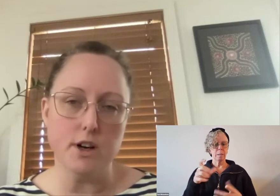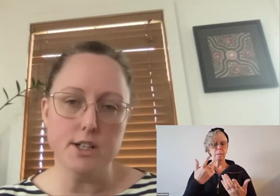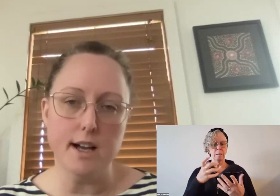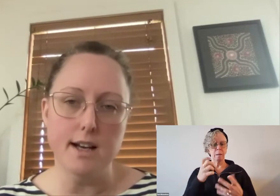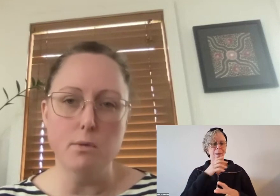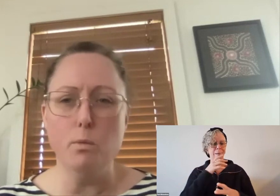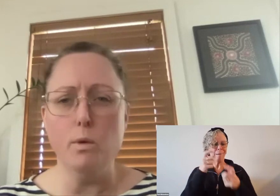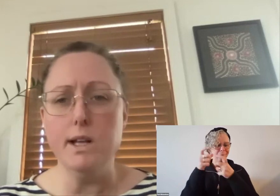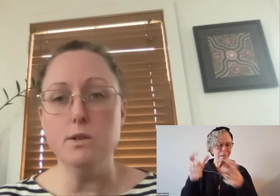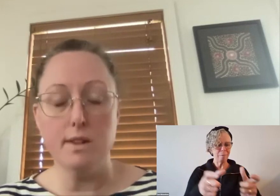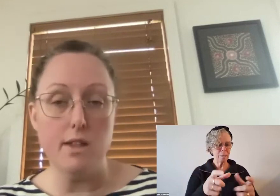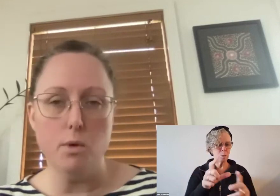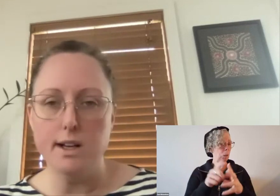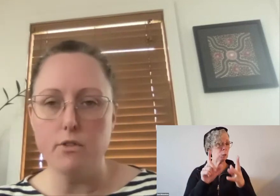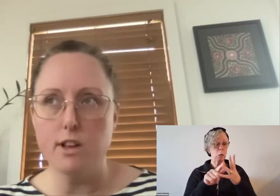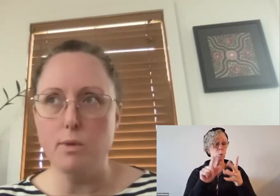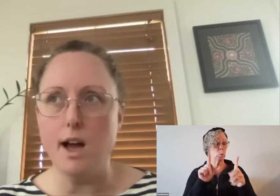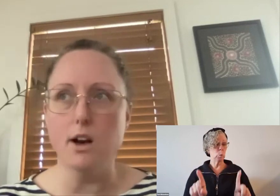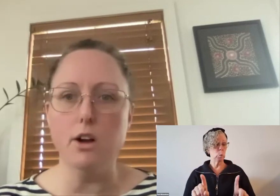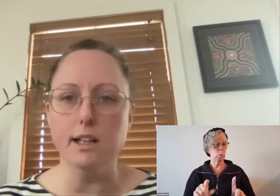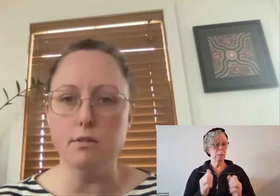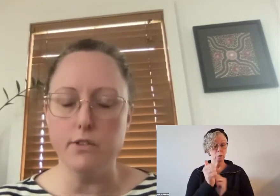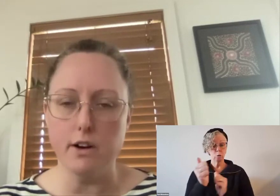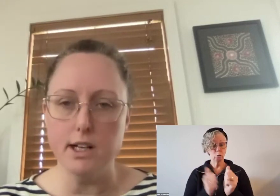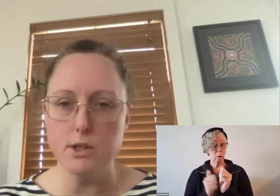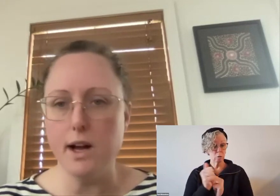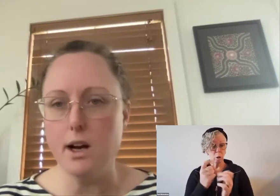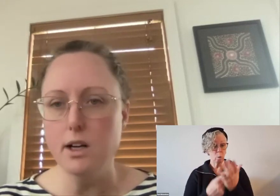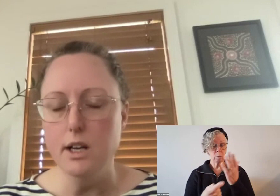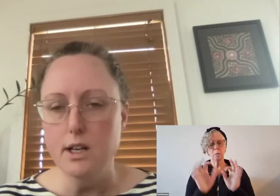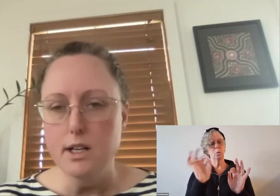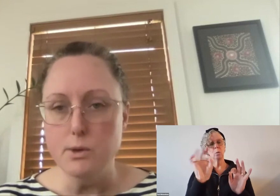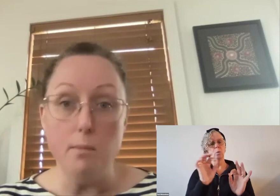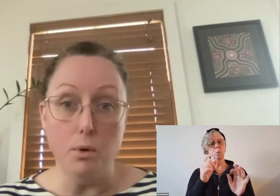And when we say the word governance, we aren't only referring to our board